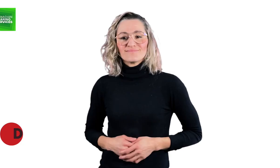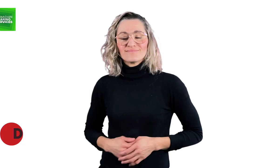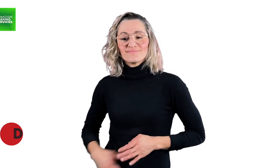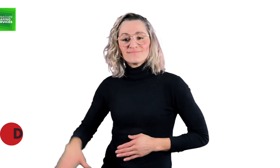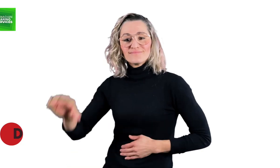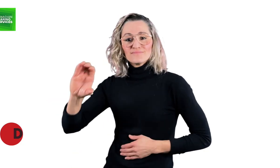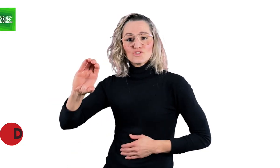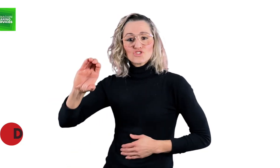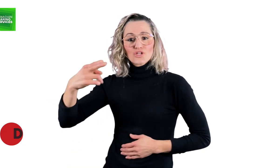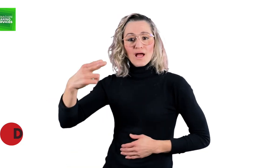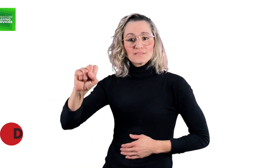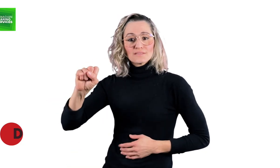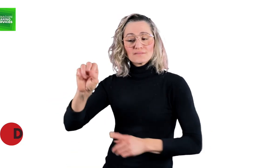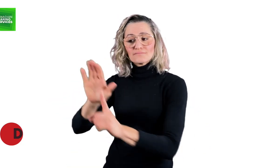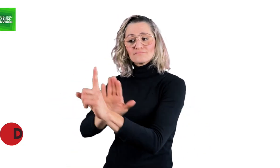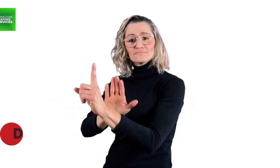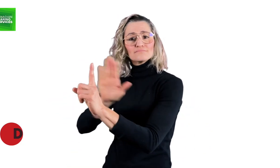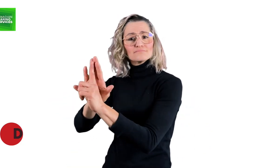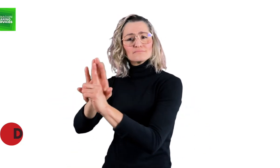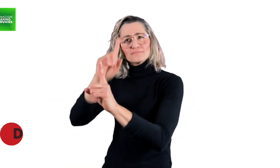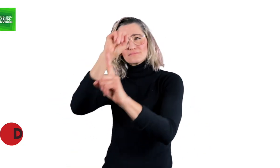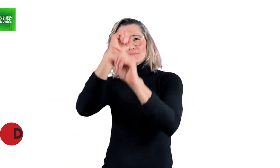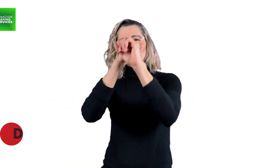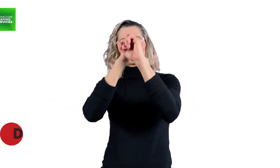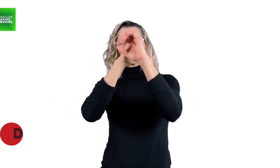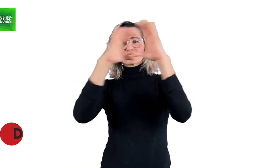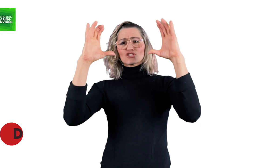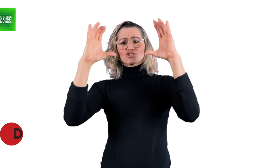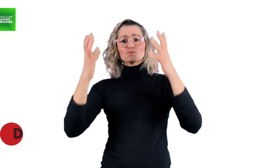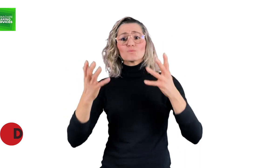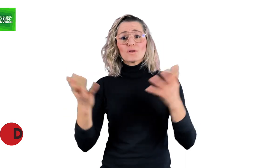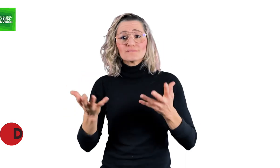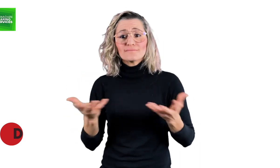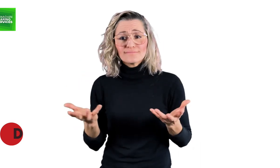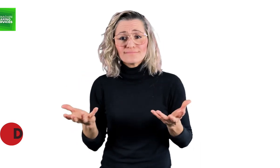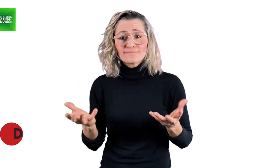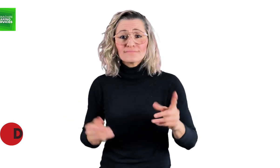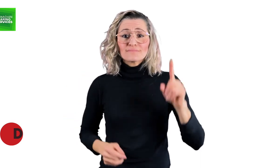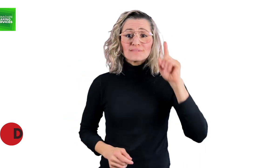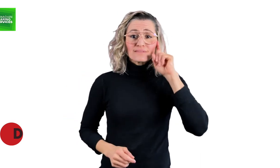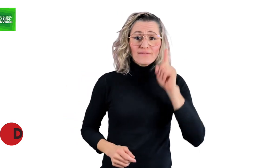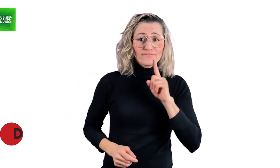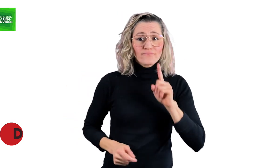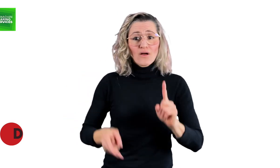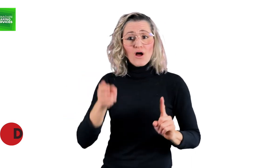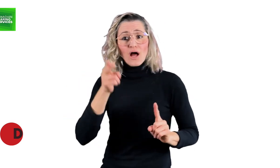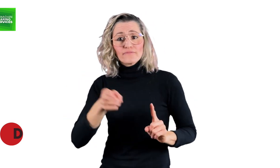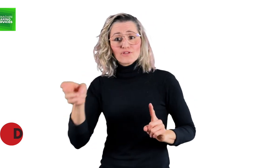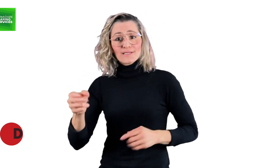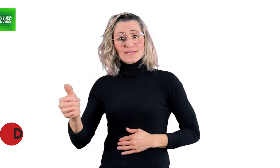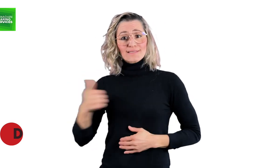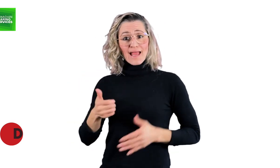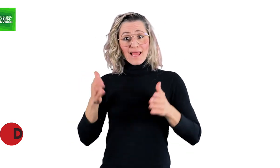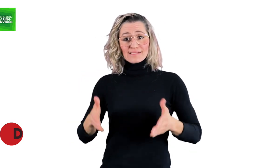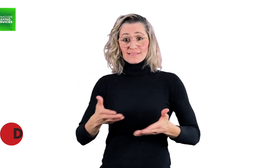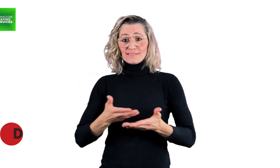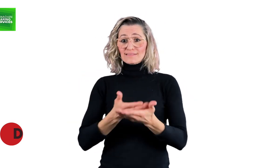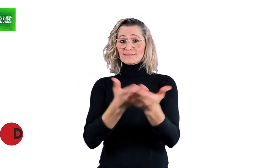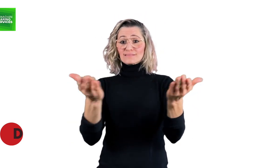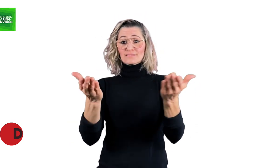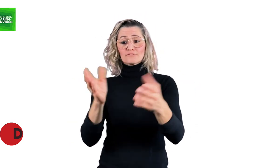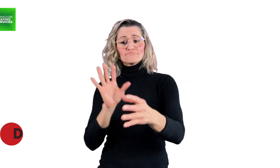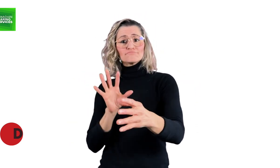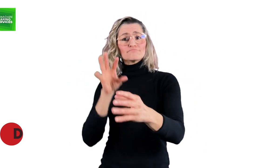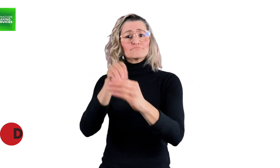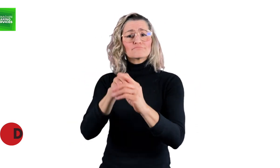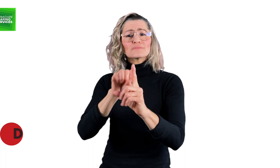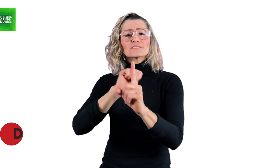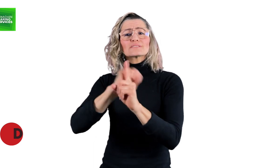CHS’s vision is a barrier-free society for Deaf and hard of hearing